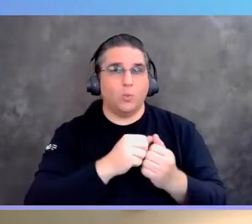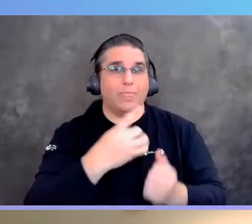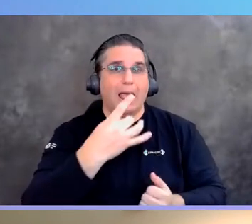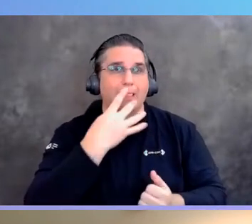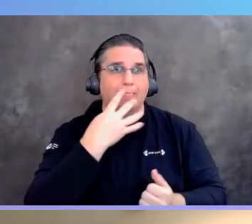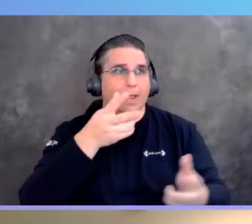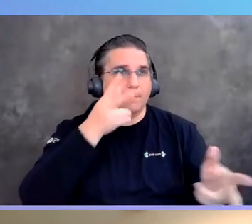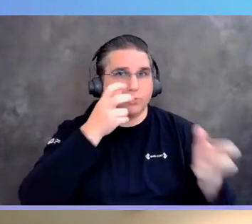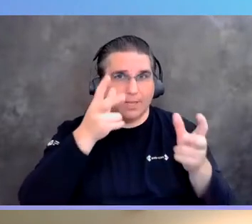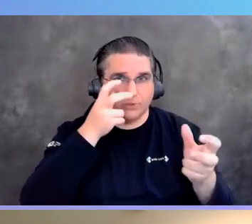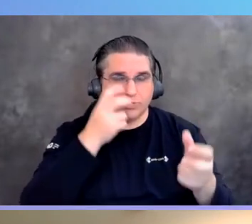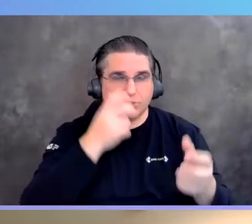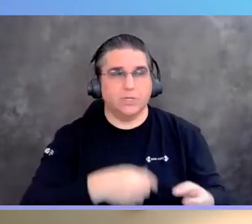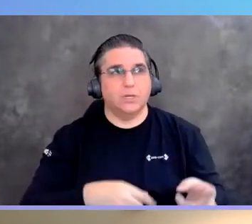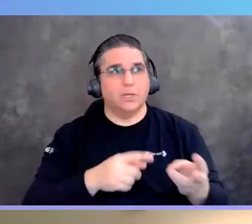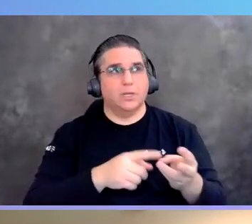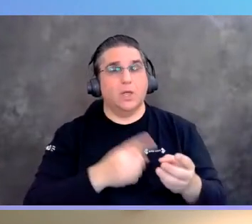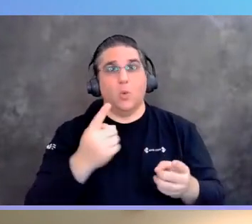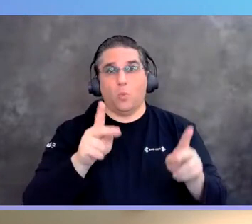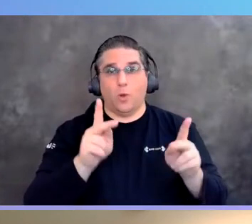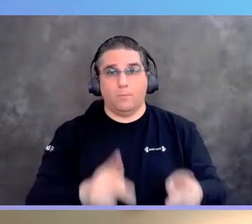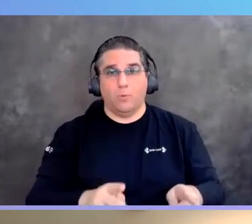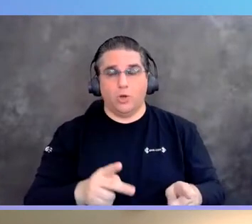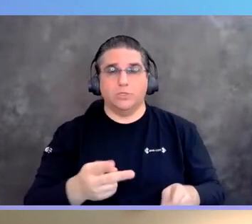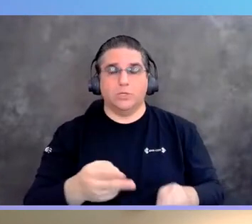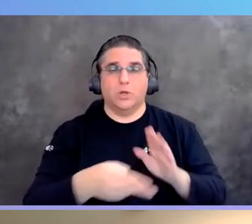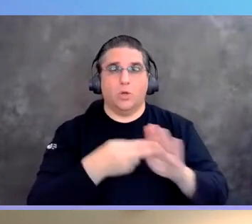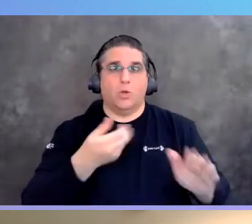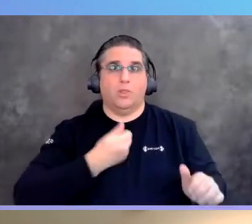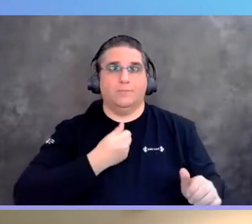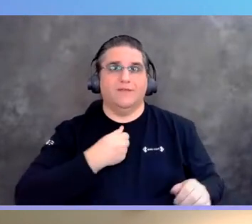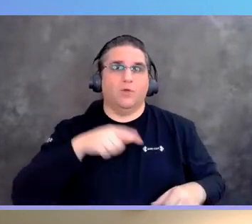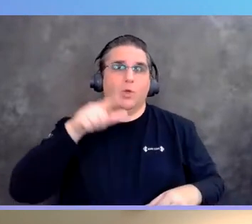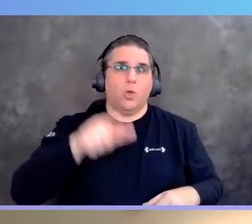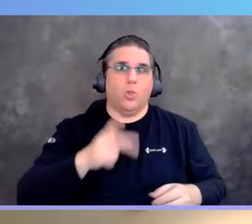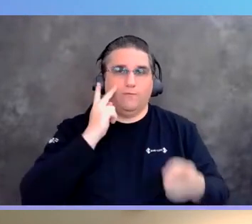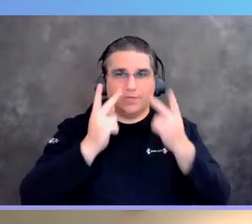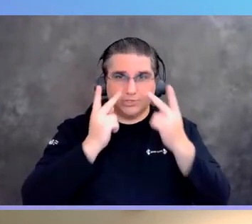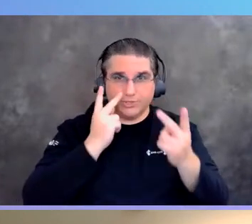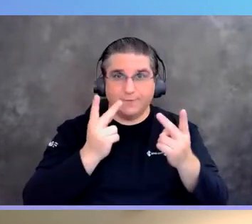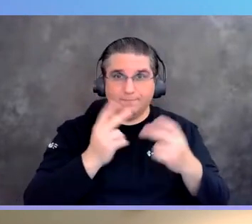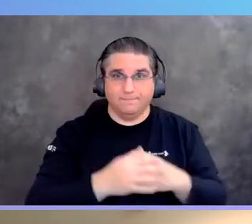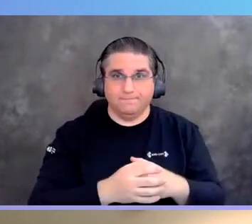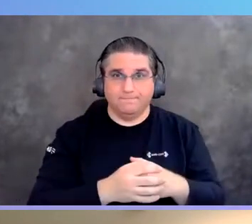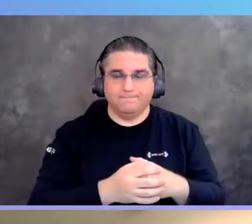identified as having low vision. Two participants had additional